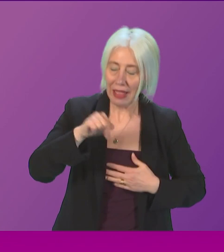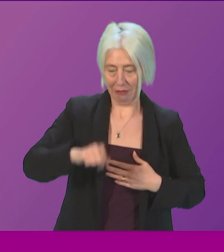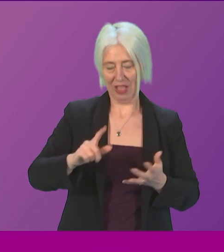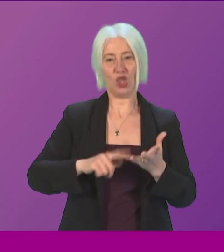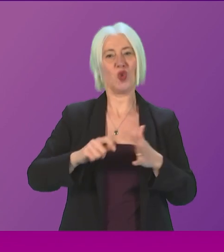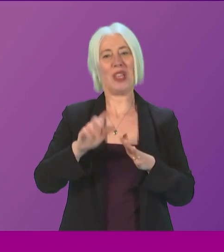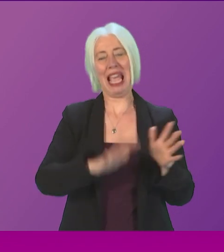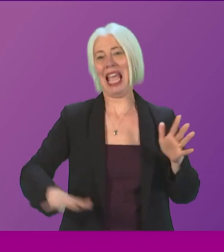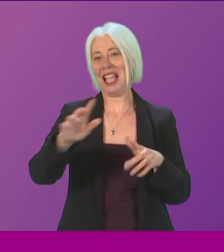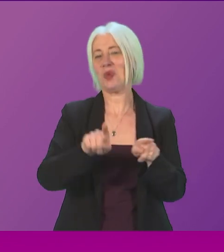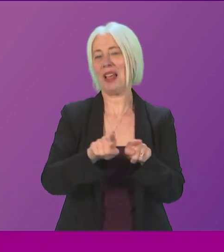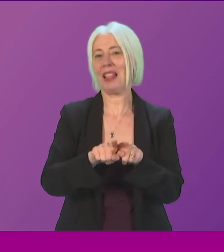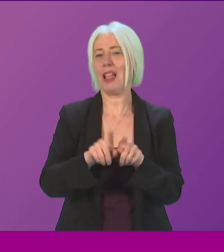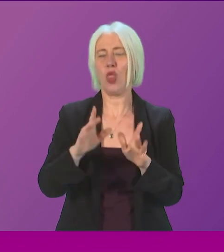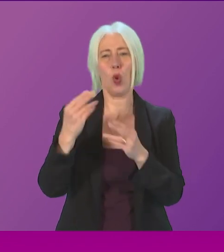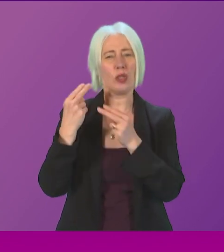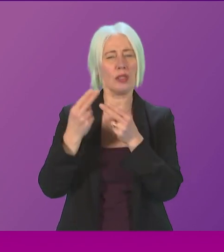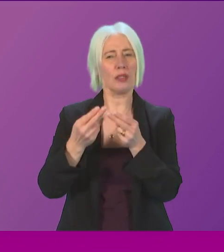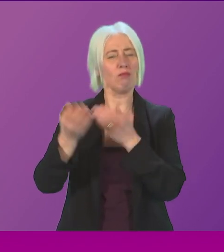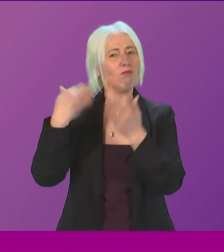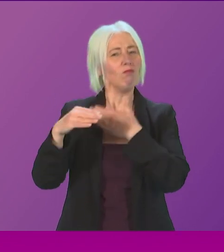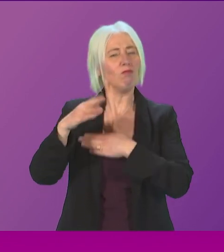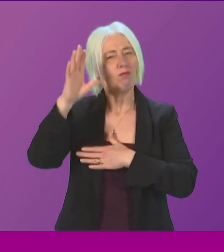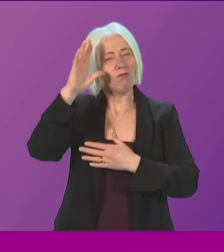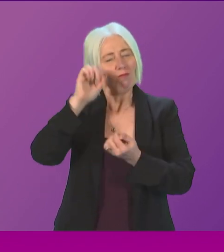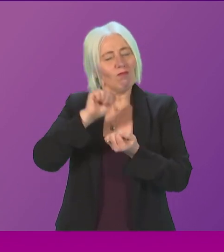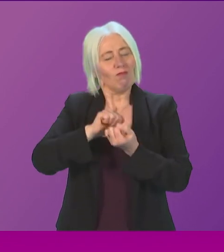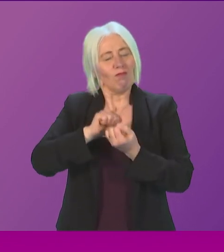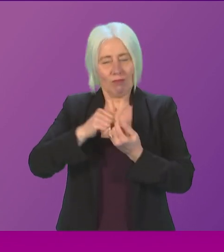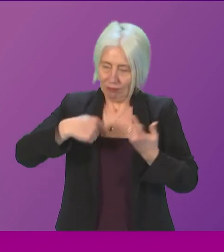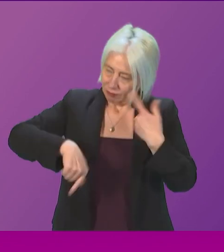Such historic moments provide a chance to take stock of what our country is and what